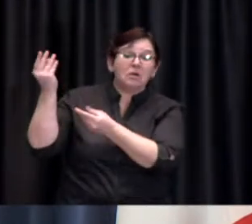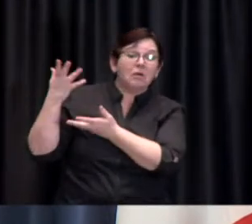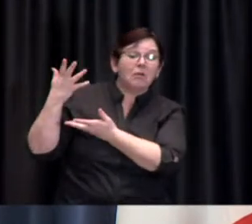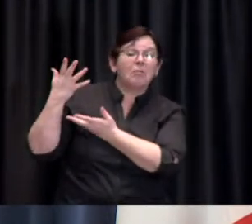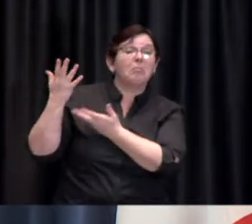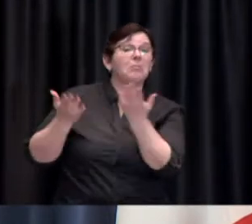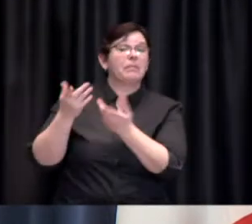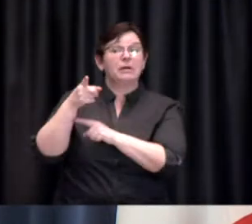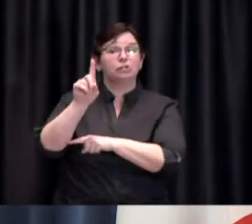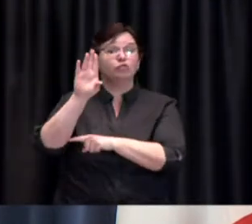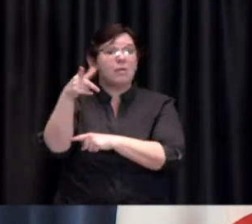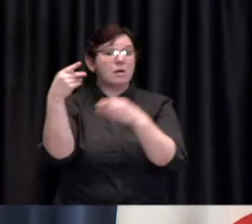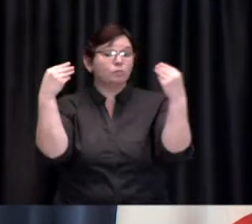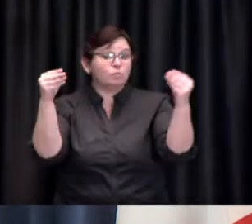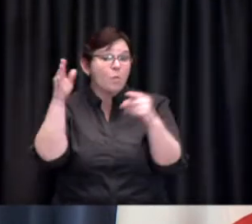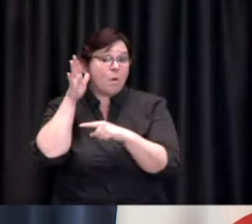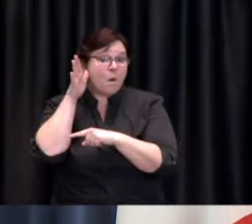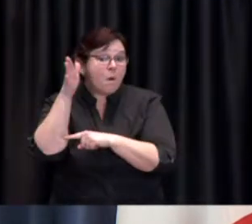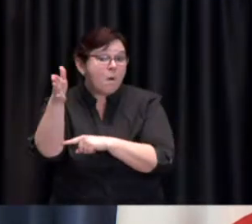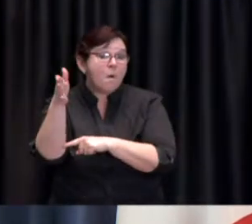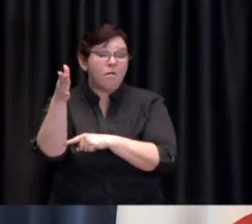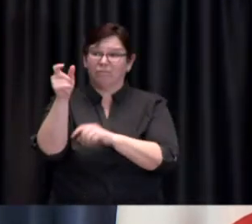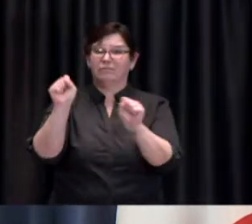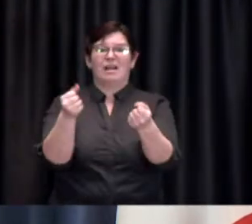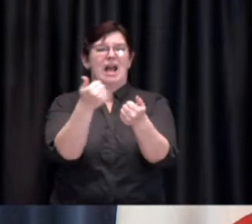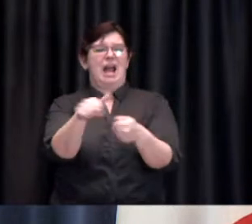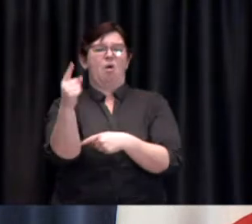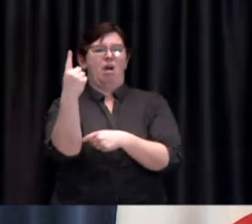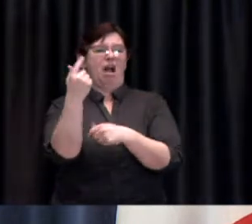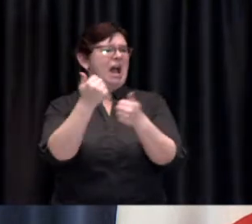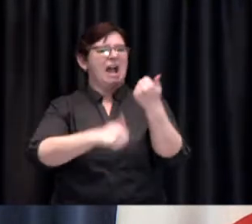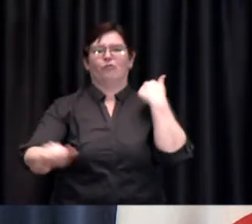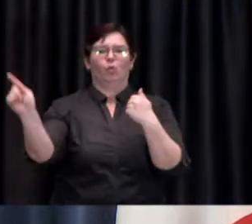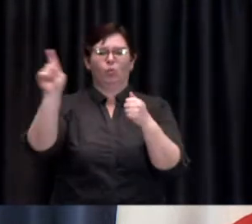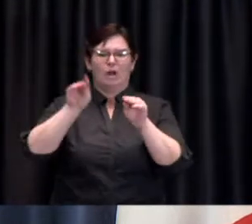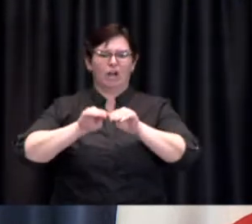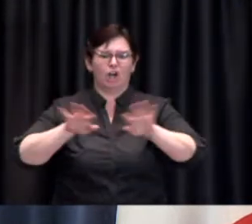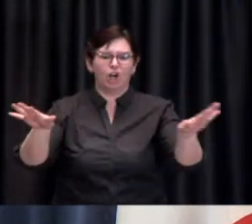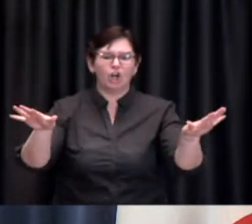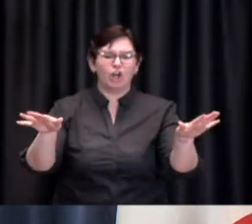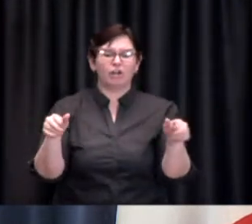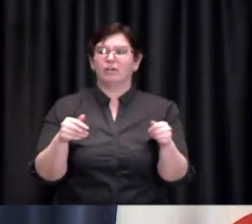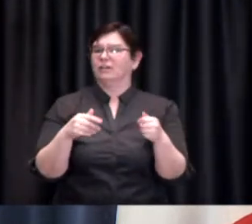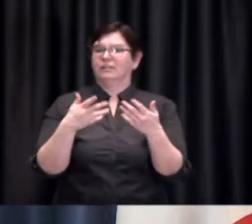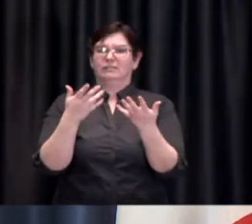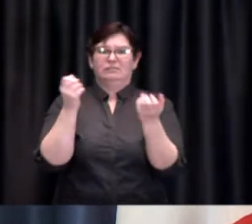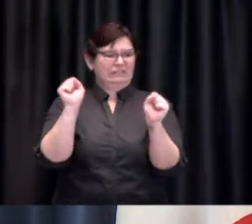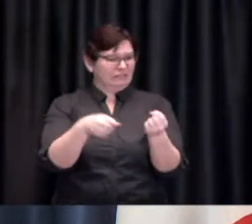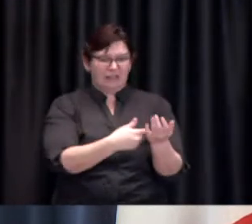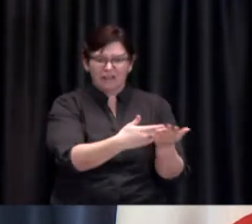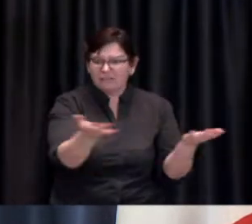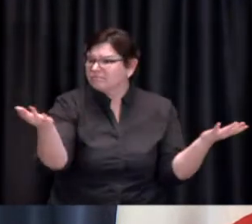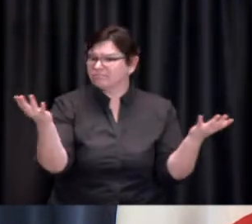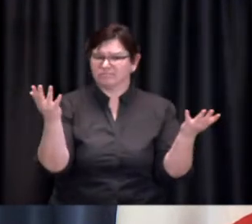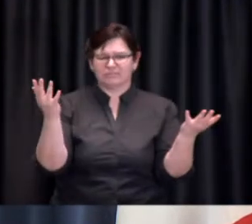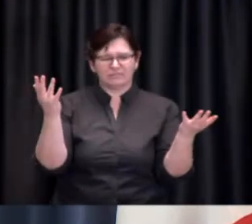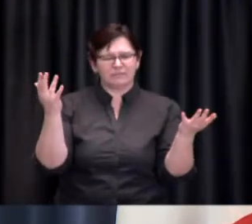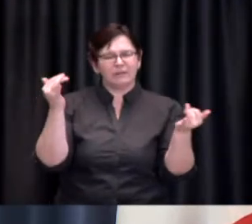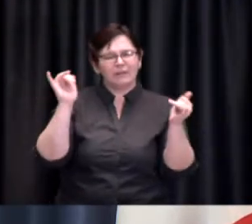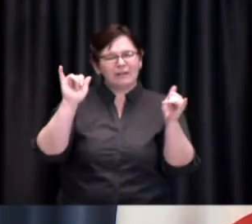the province and as well family physicians so the plan is to have I think a vaccine made available